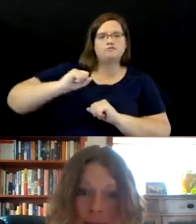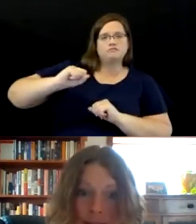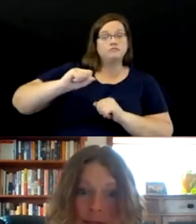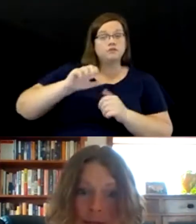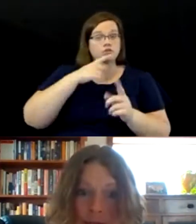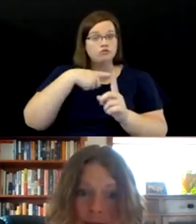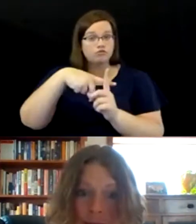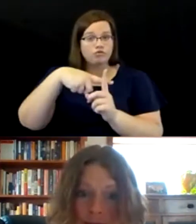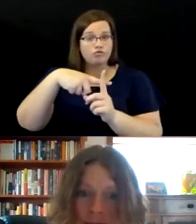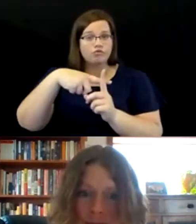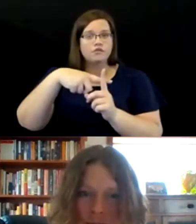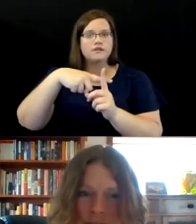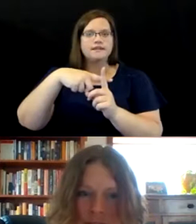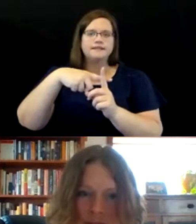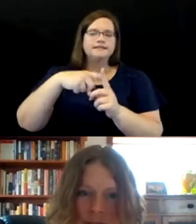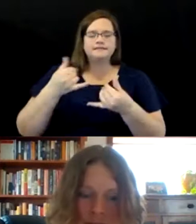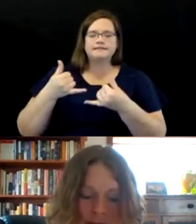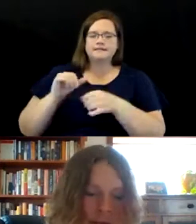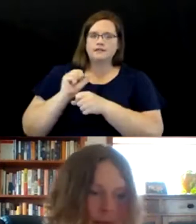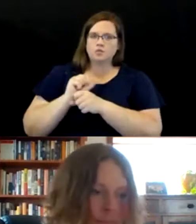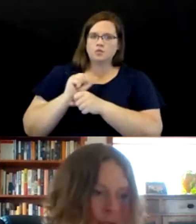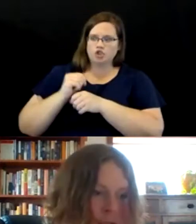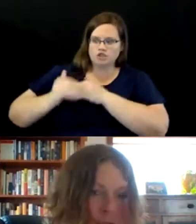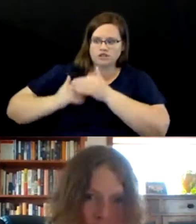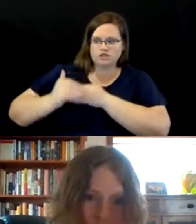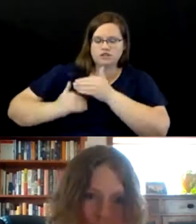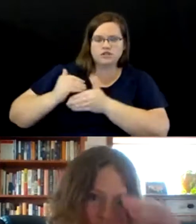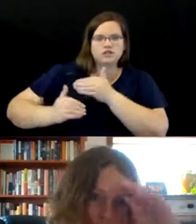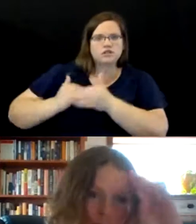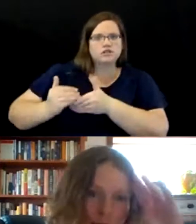still, you know, we've got some work to do to address that, and at